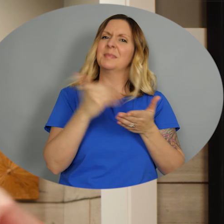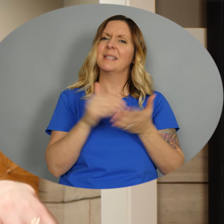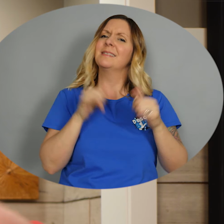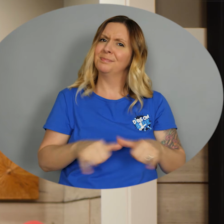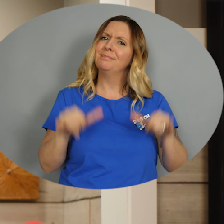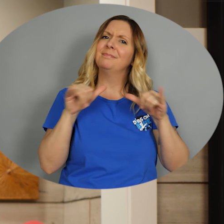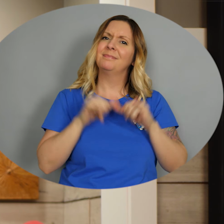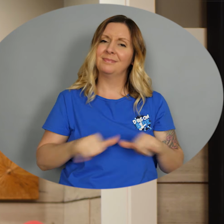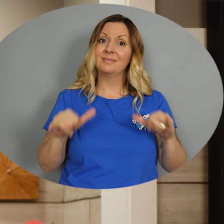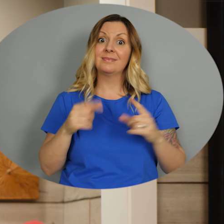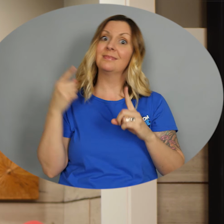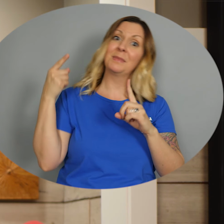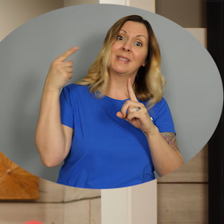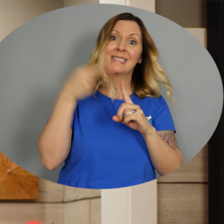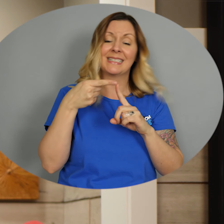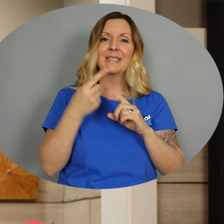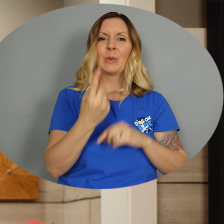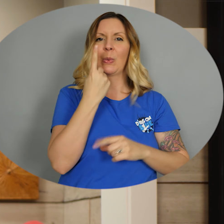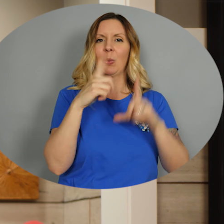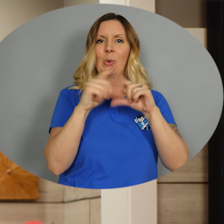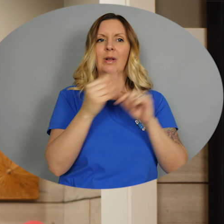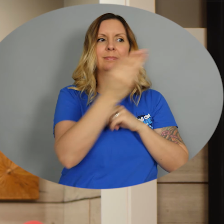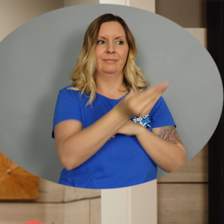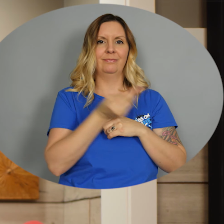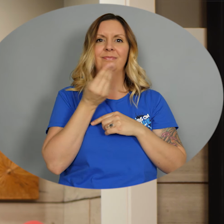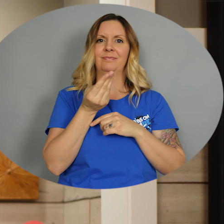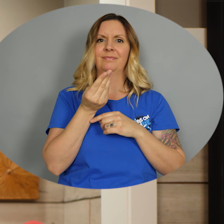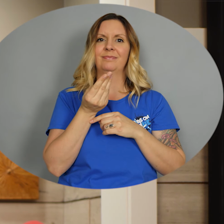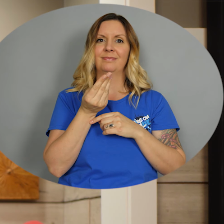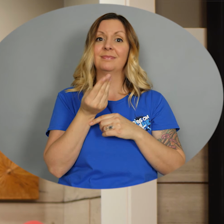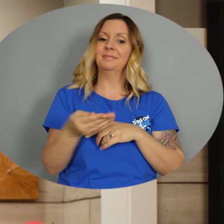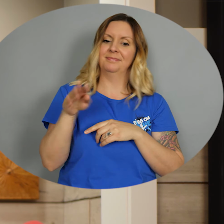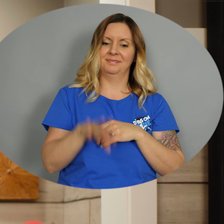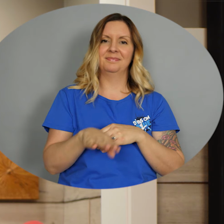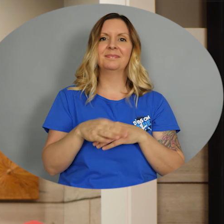this, passing and taking just 1 card, until eventually you are passed a single card, which